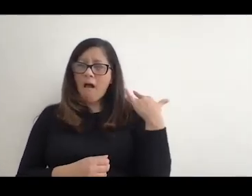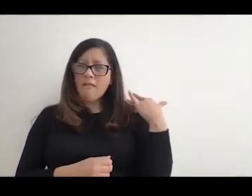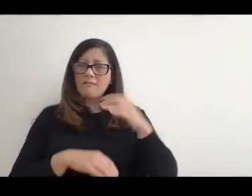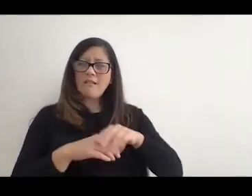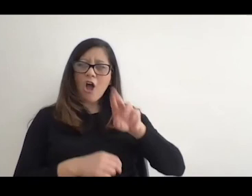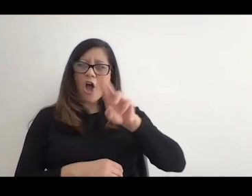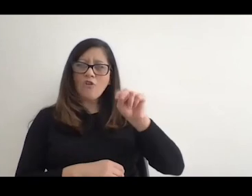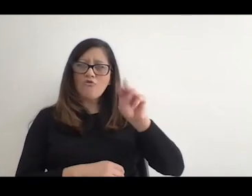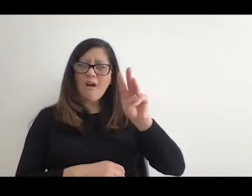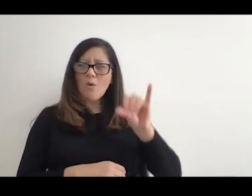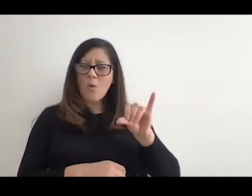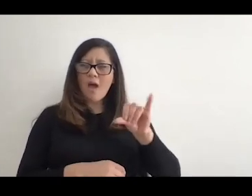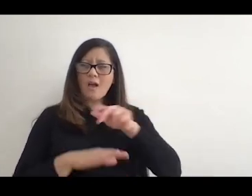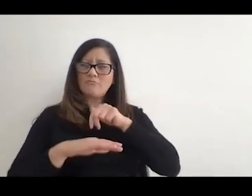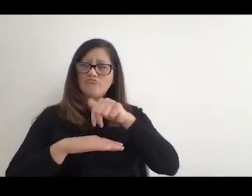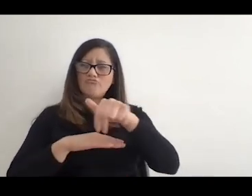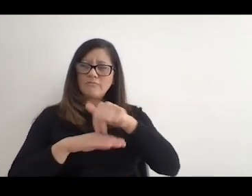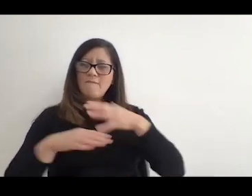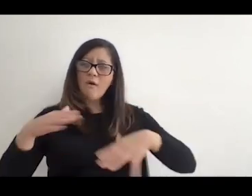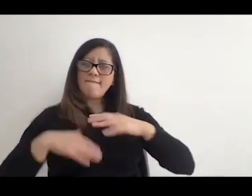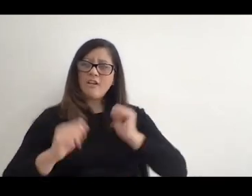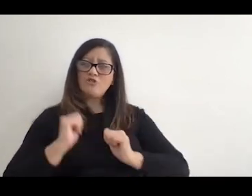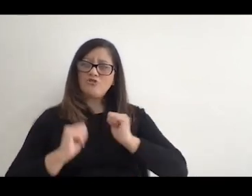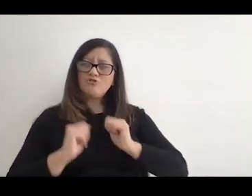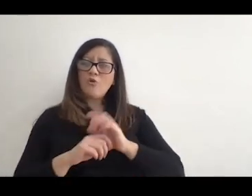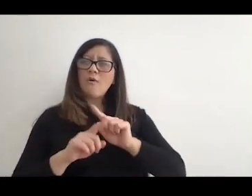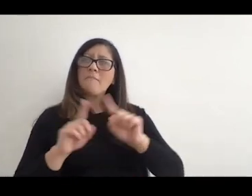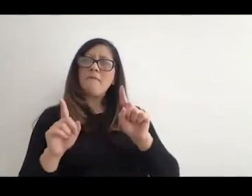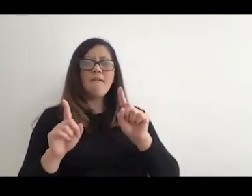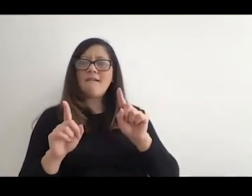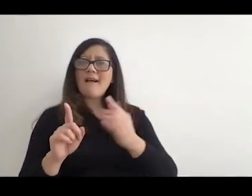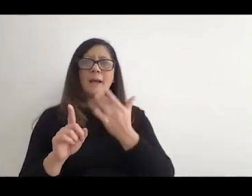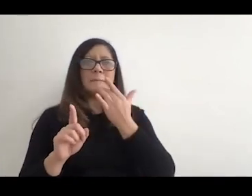the way that Tommy by Zendaya did it. One of my clients Lolo.